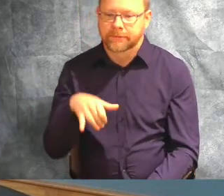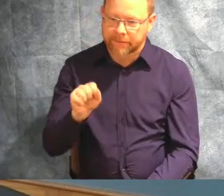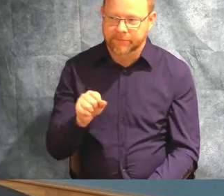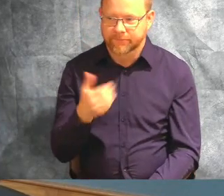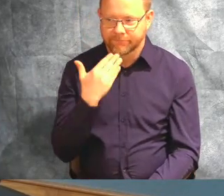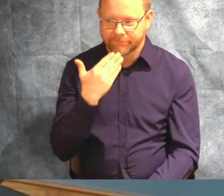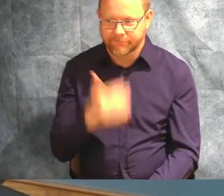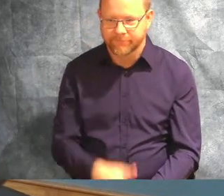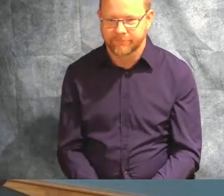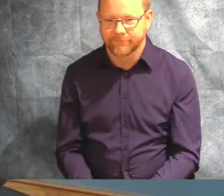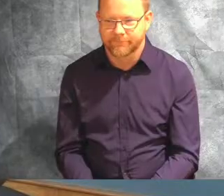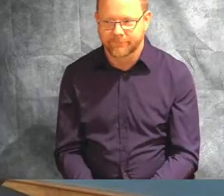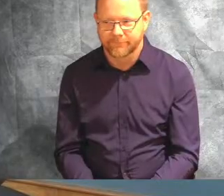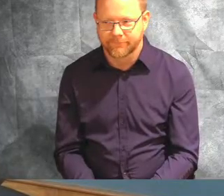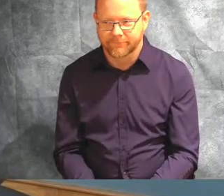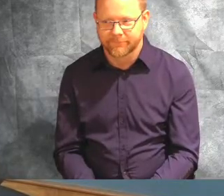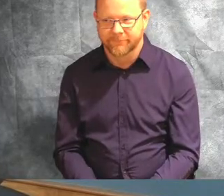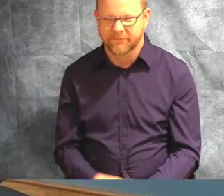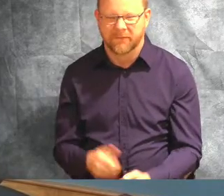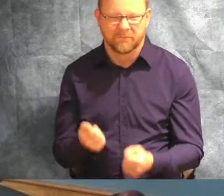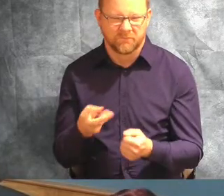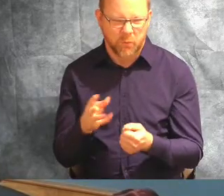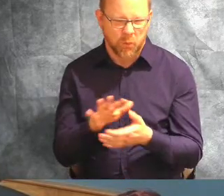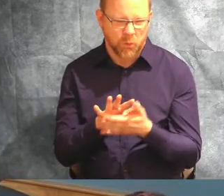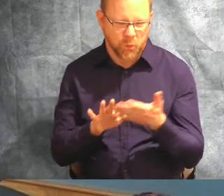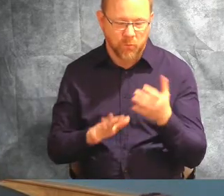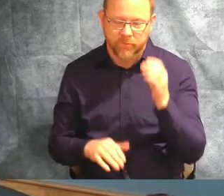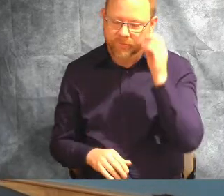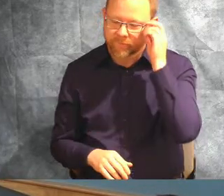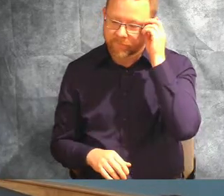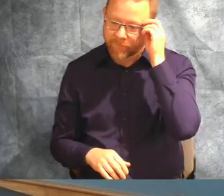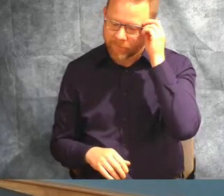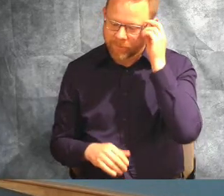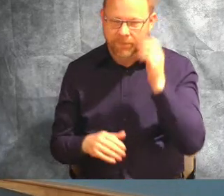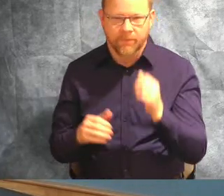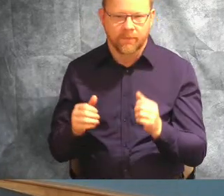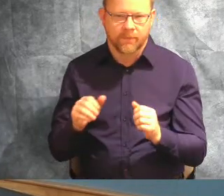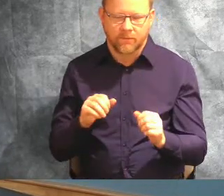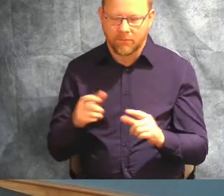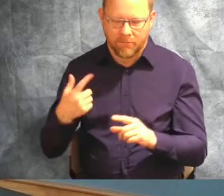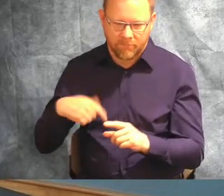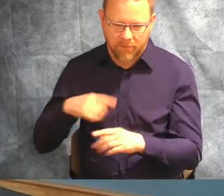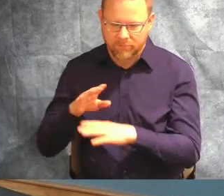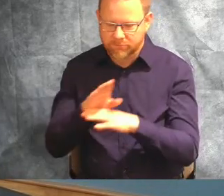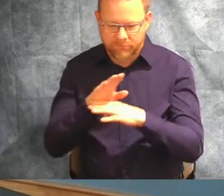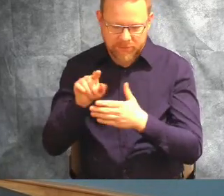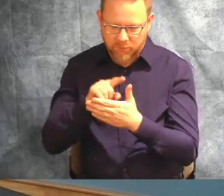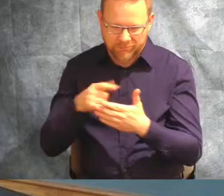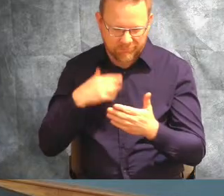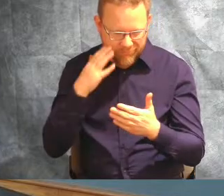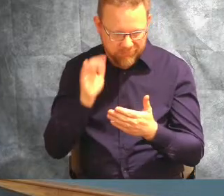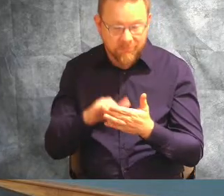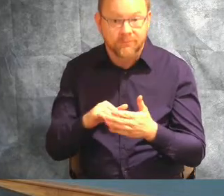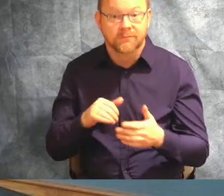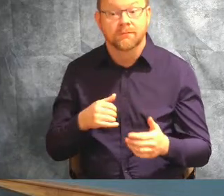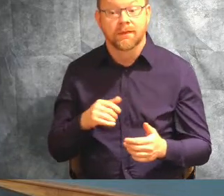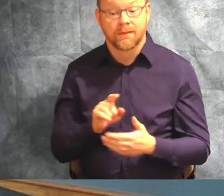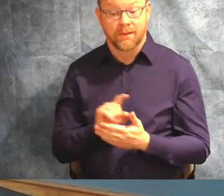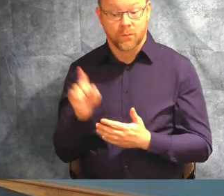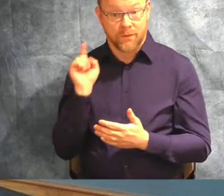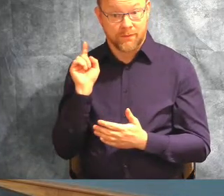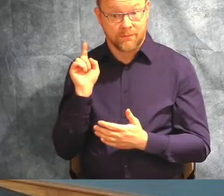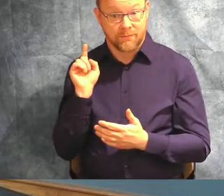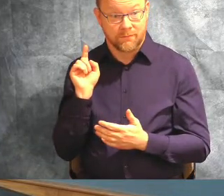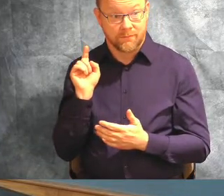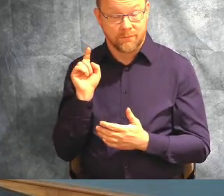you. couple things. I know all of us had a busy week but I wanted to say that last week national